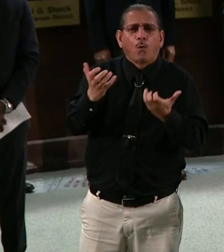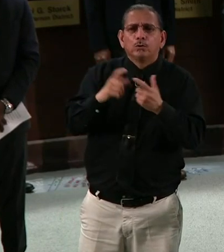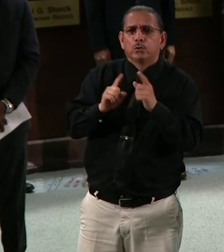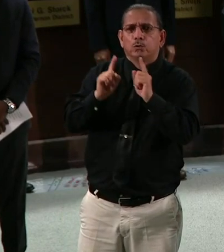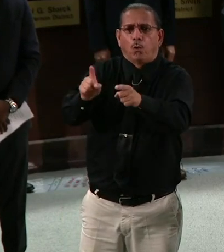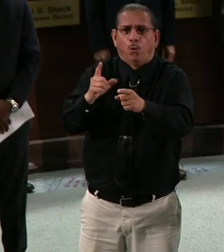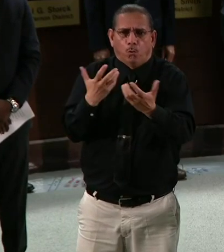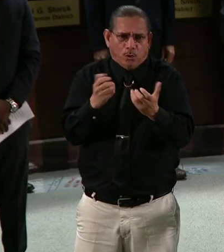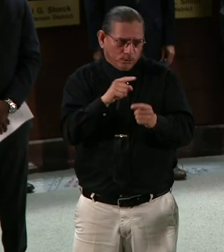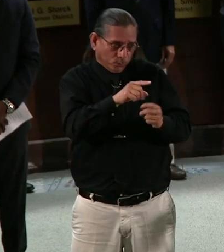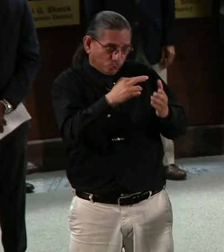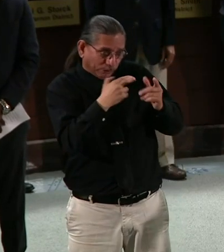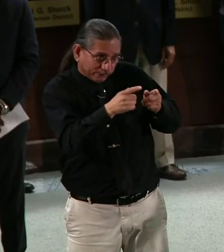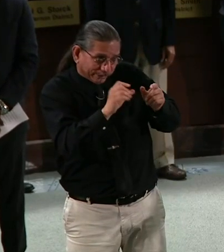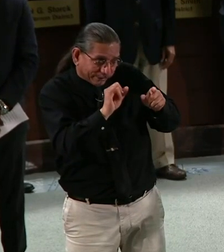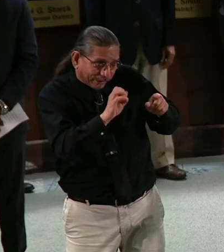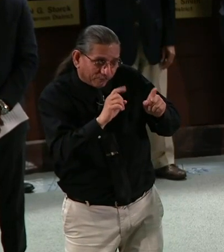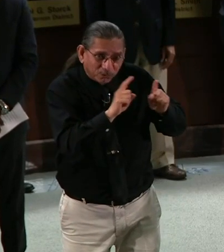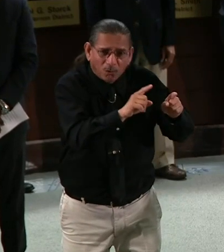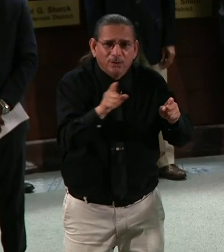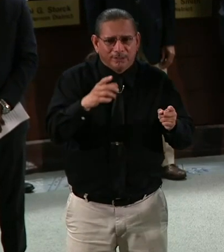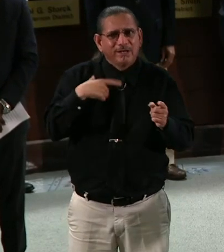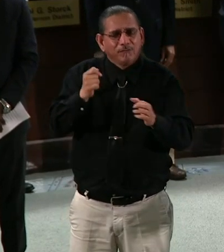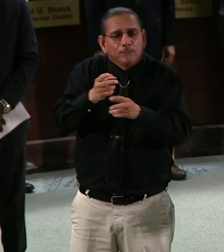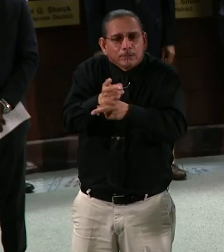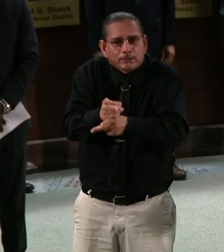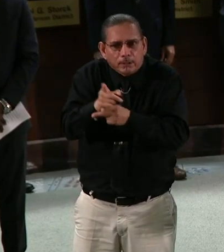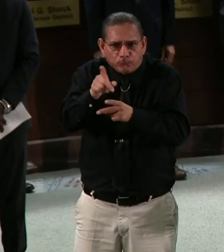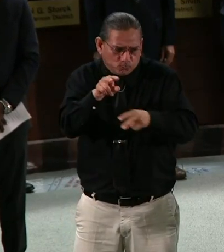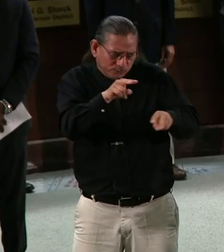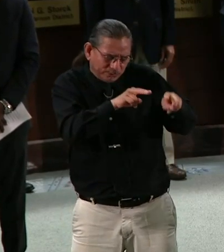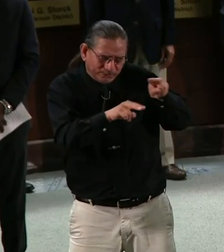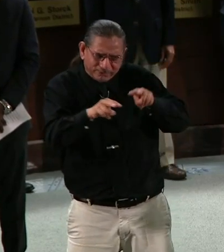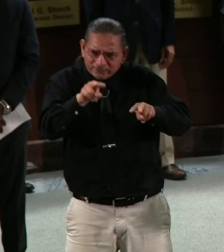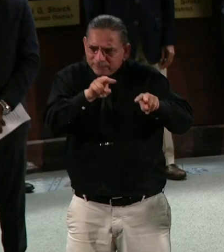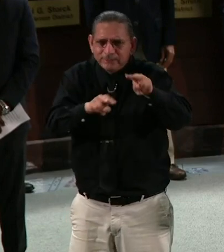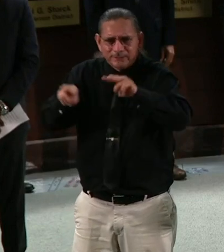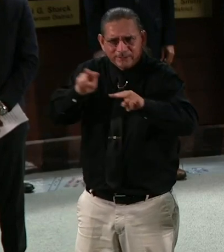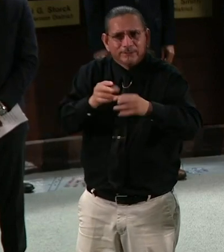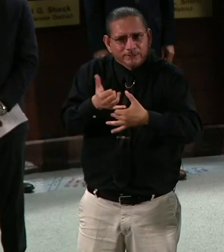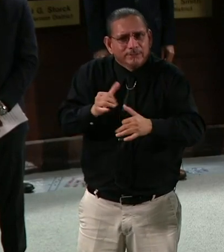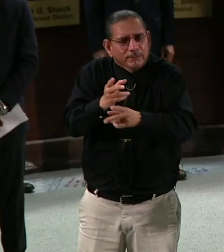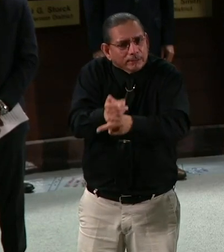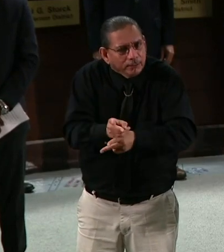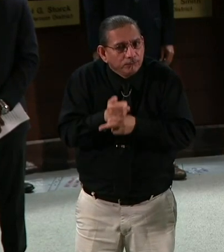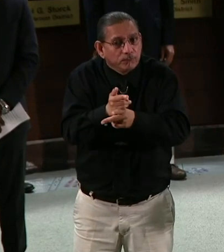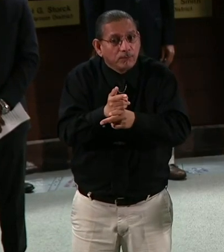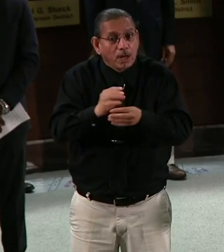WE STILL NEED TO BE CAREFUL WHEN WE WERE WHEN WE ARE OUT IN